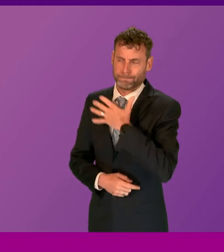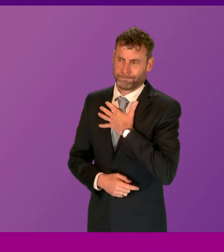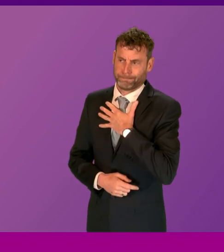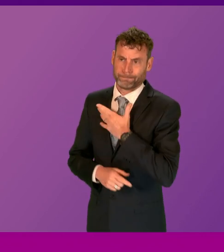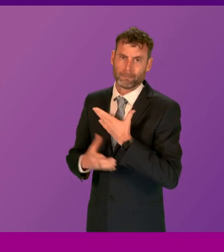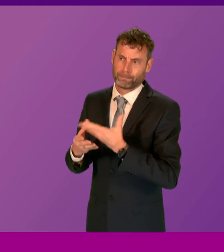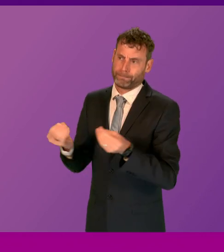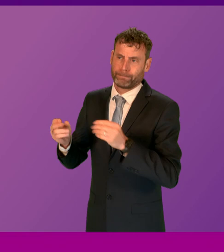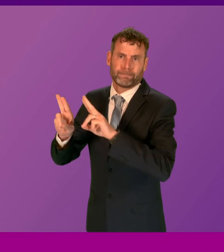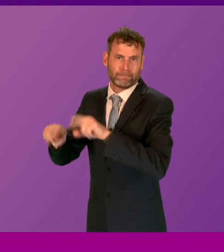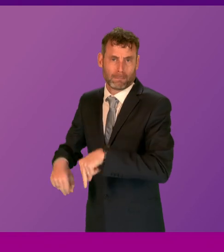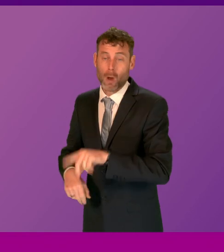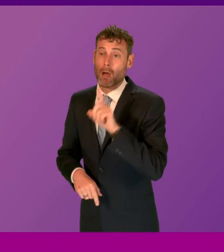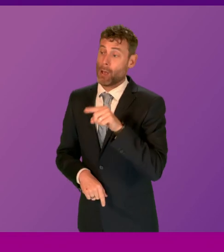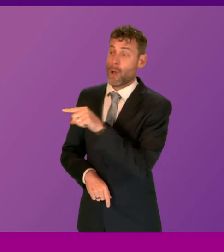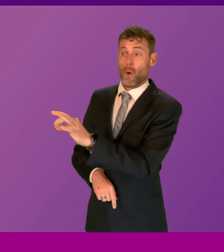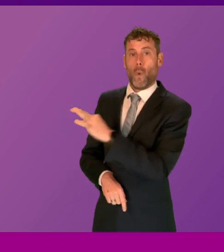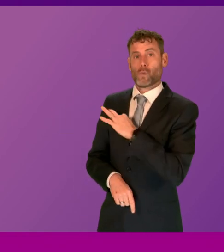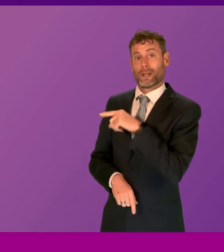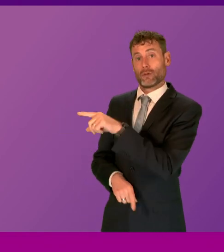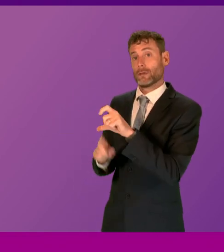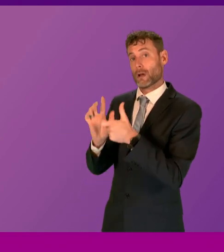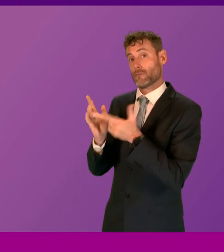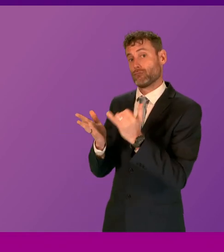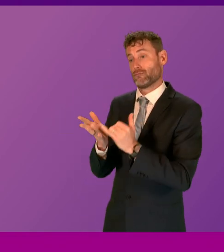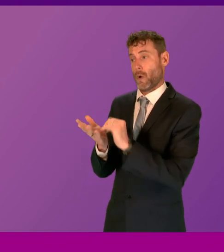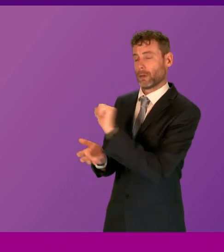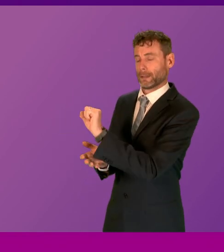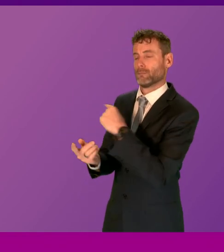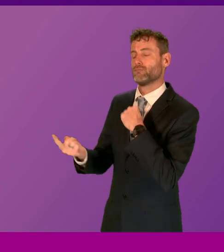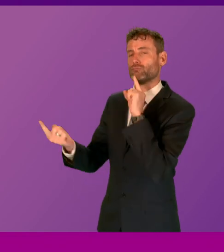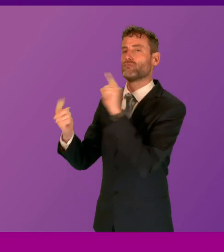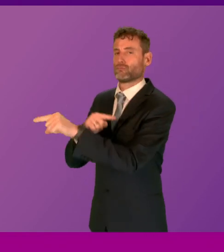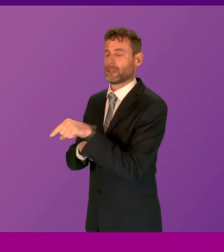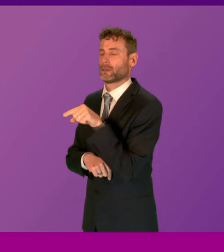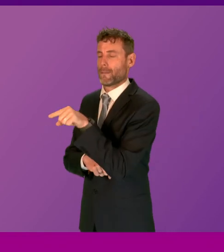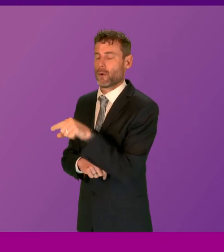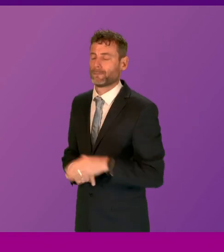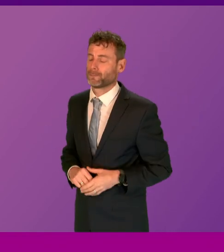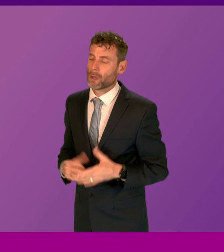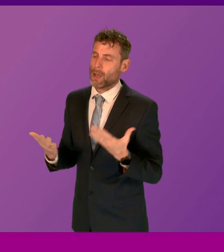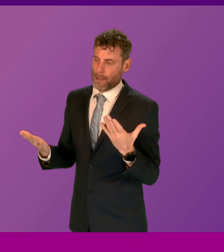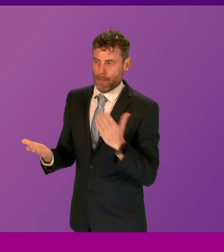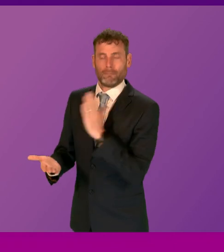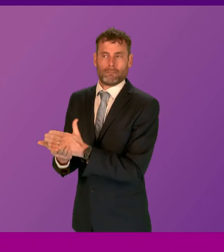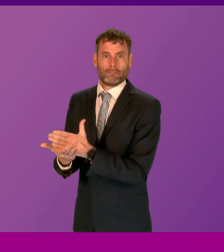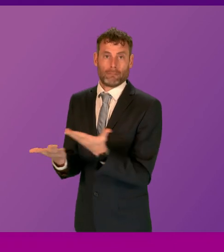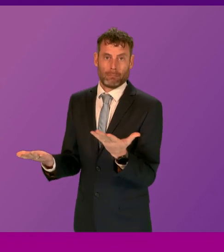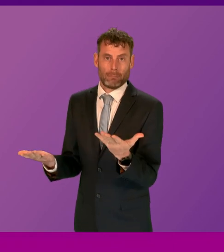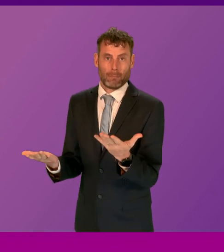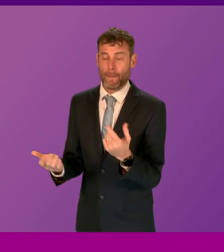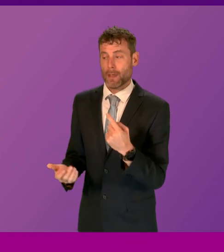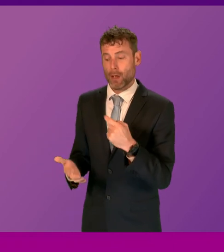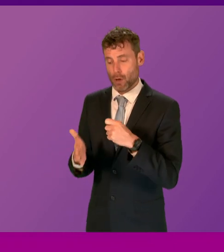On the serious question that Douglas Ross asked, I would say to Kirsteen Campbell and